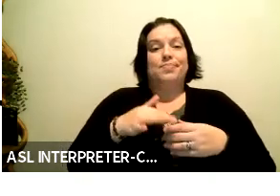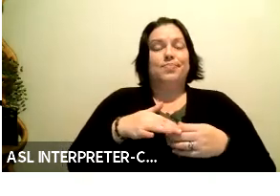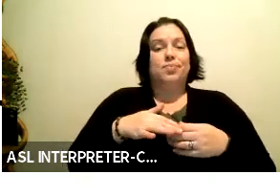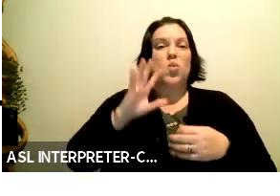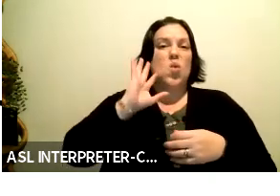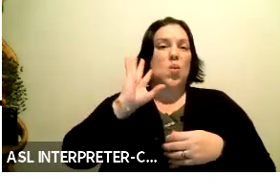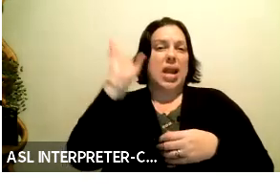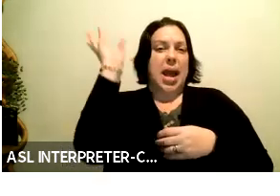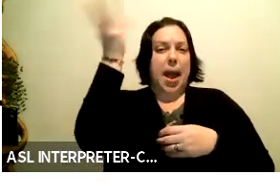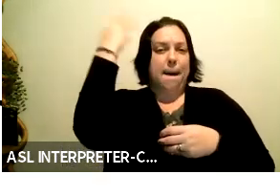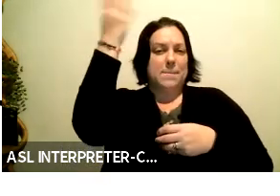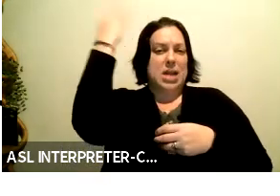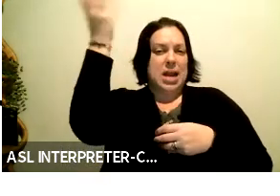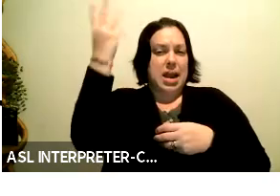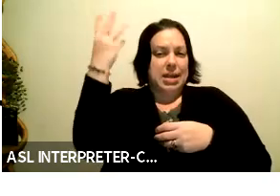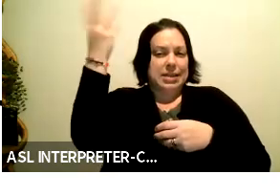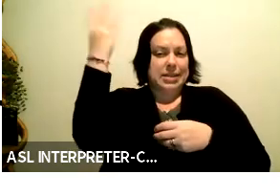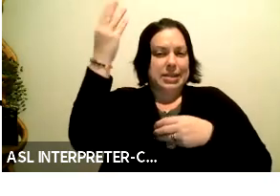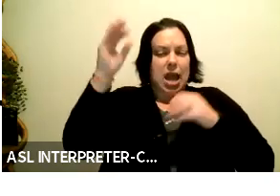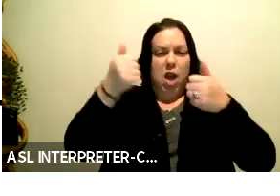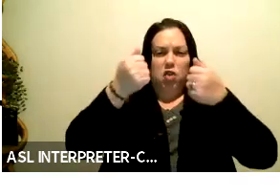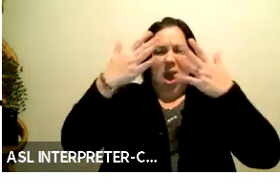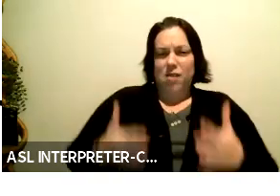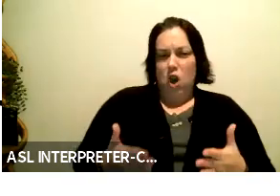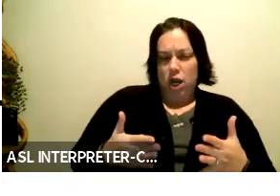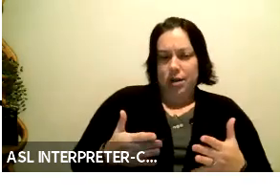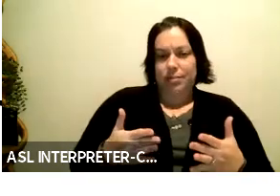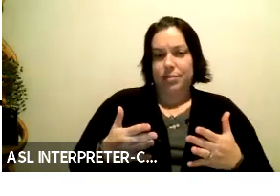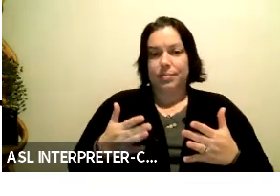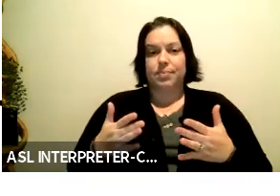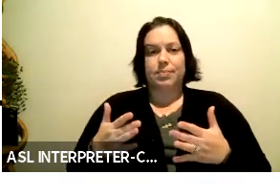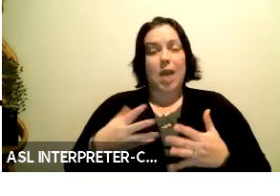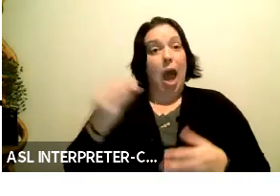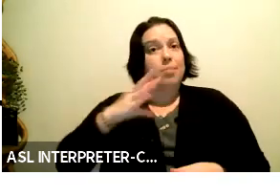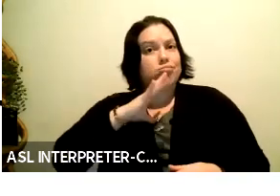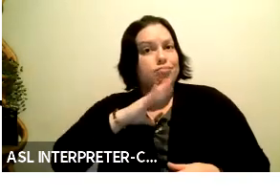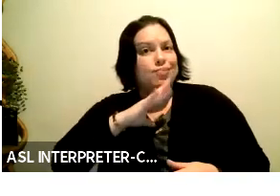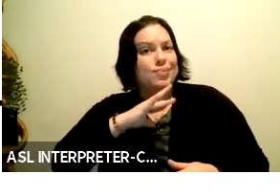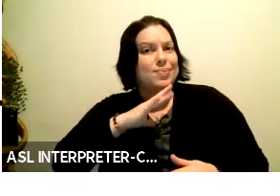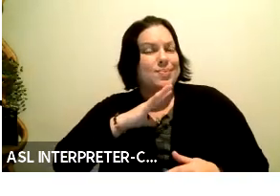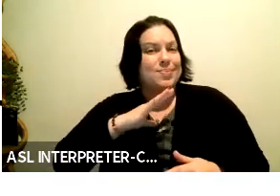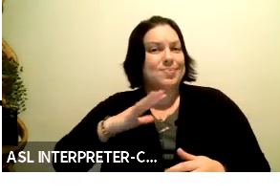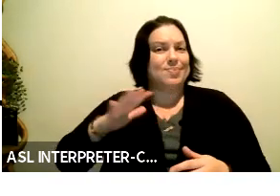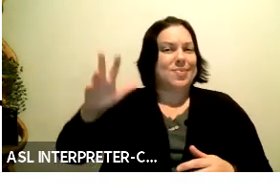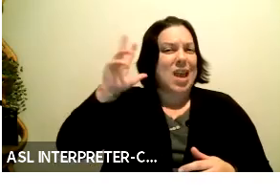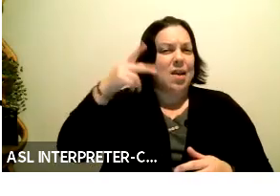or an ambulance business come in, and it was neat to hear Paul from Montrose, Colorado, I